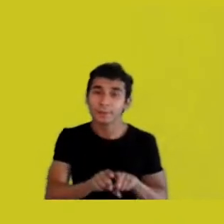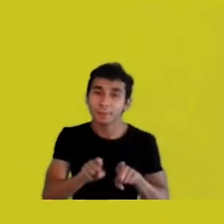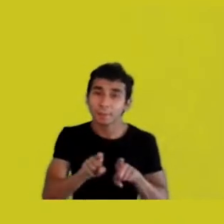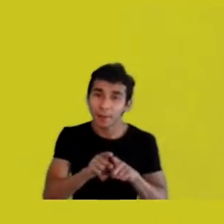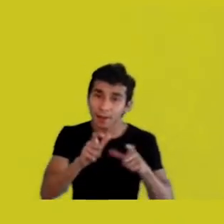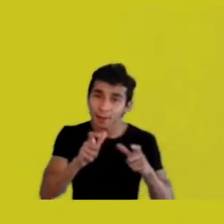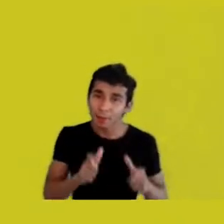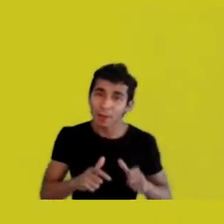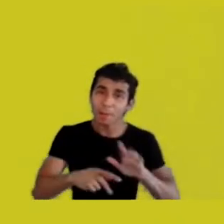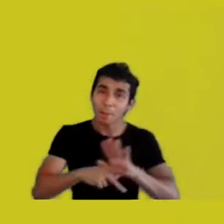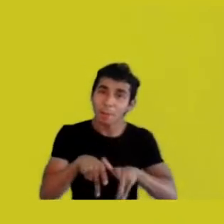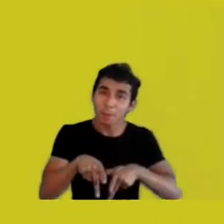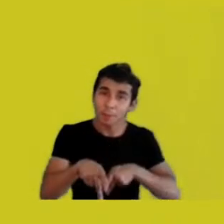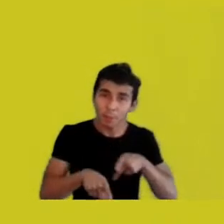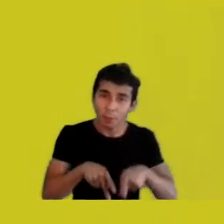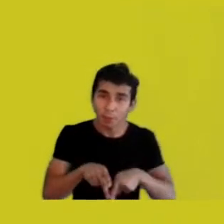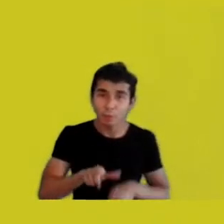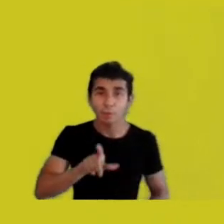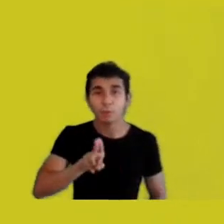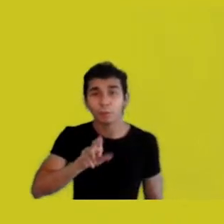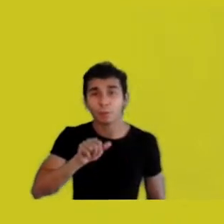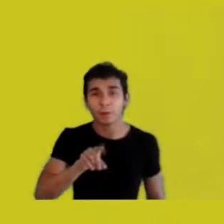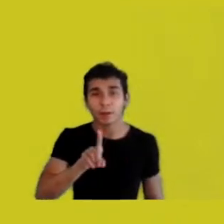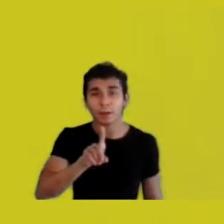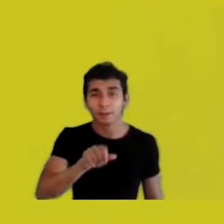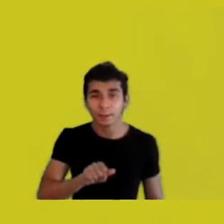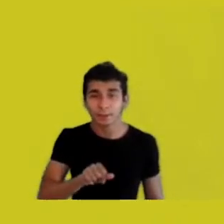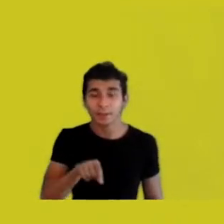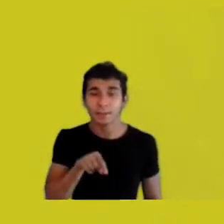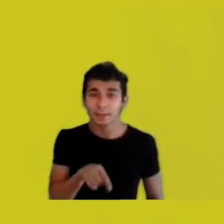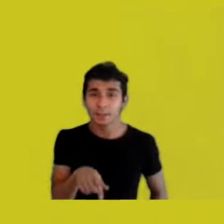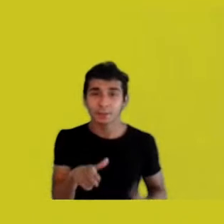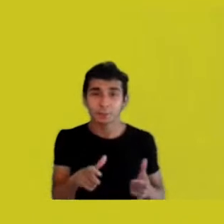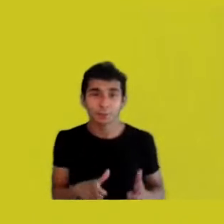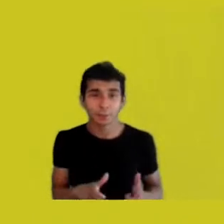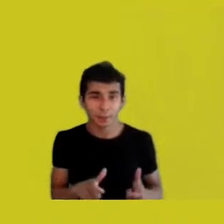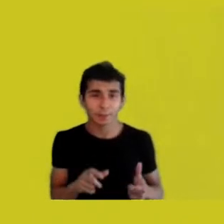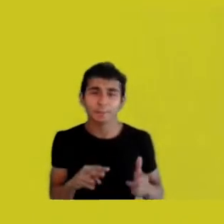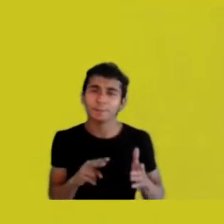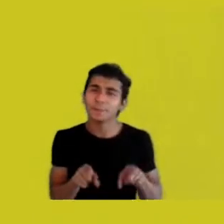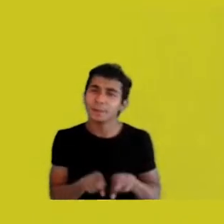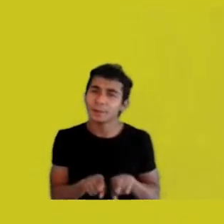and of Luanda being also this place, this event-place,